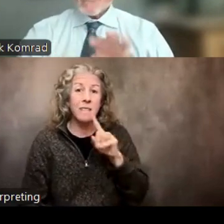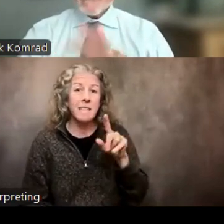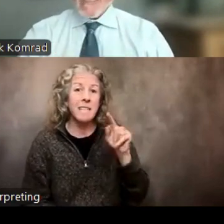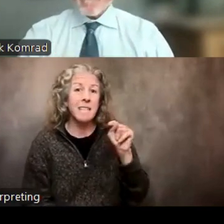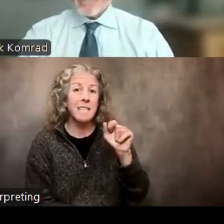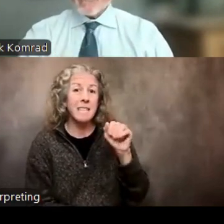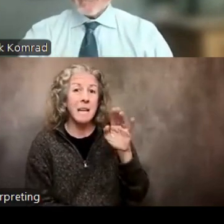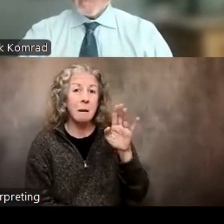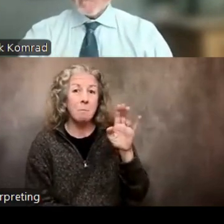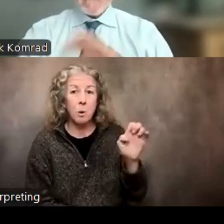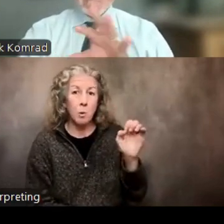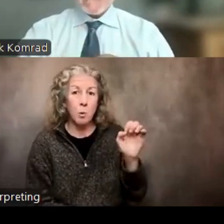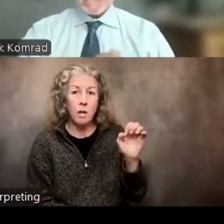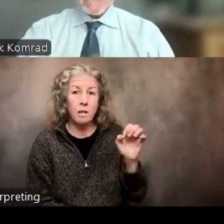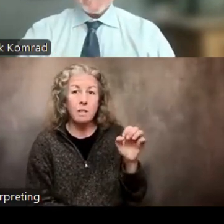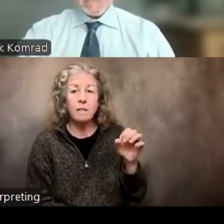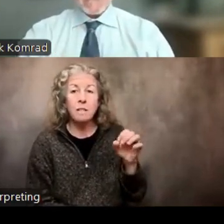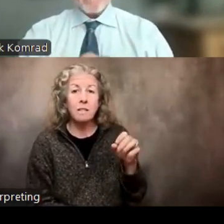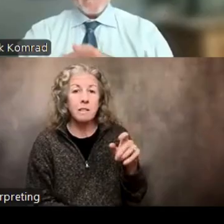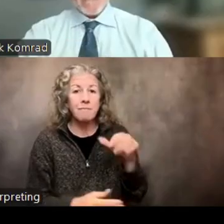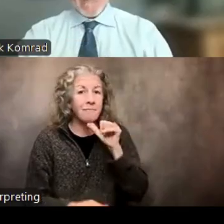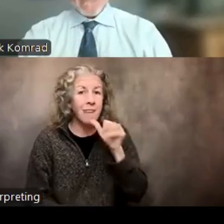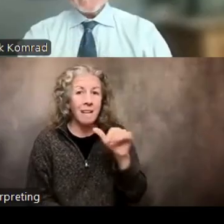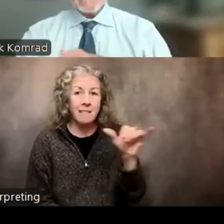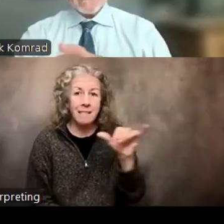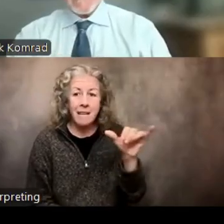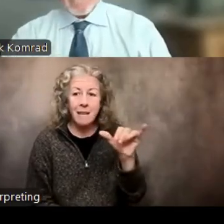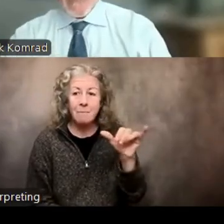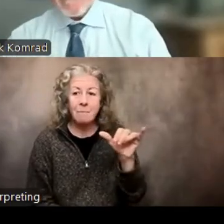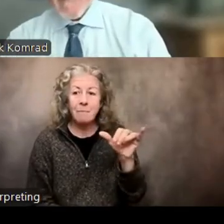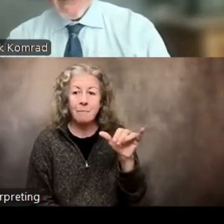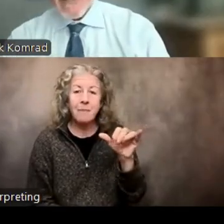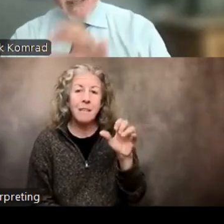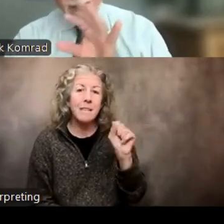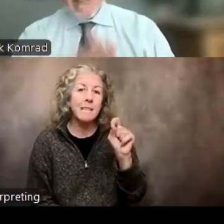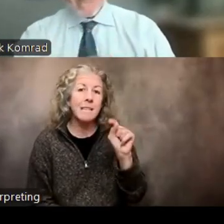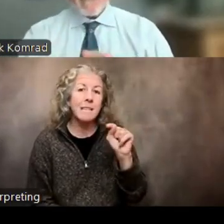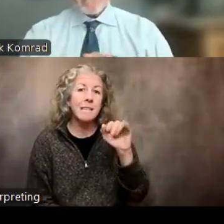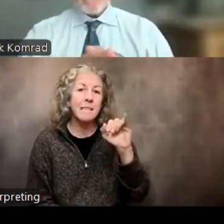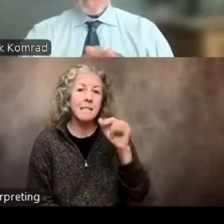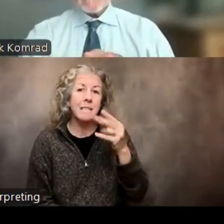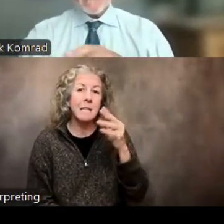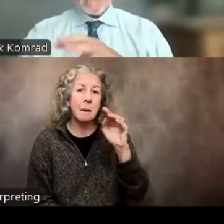you, taboo is not the same as stigma, right? Taboo means it's